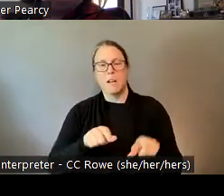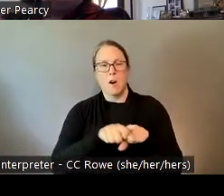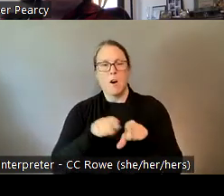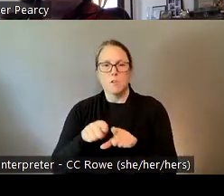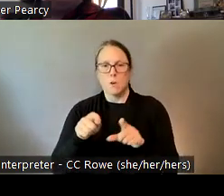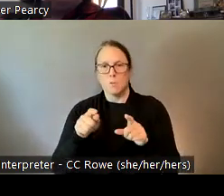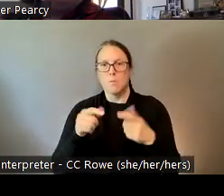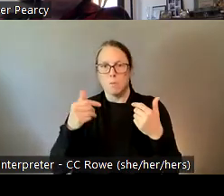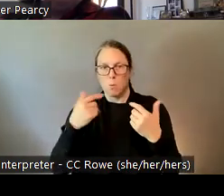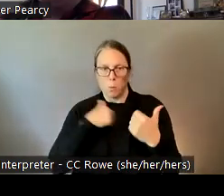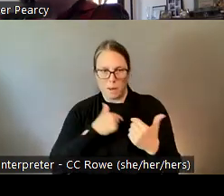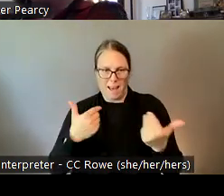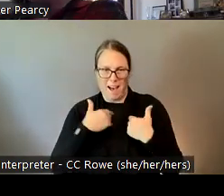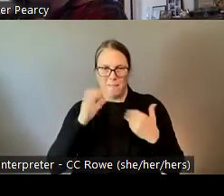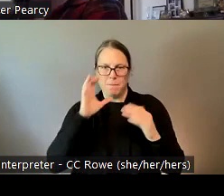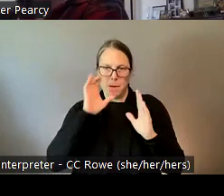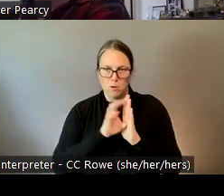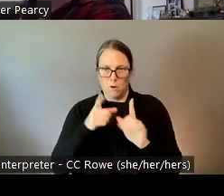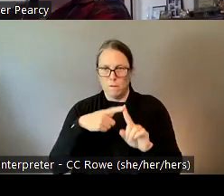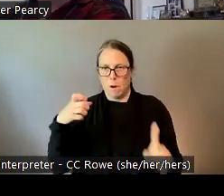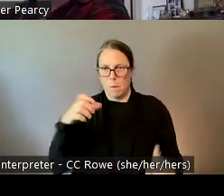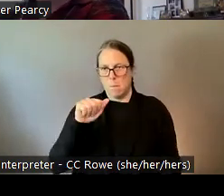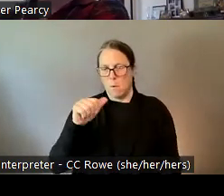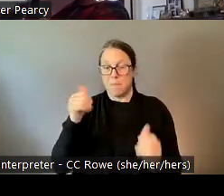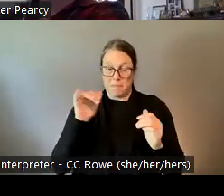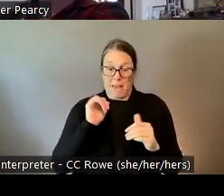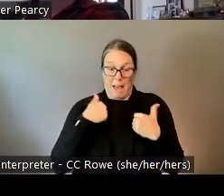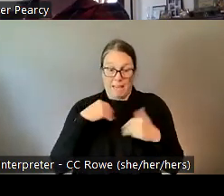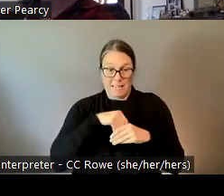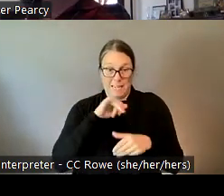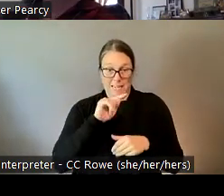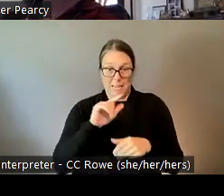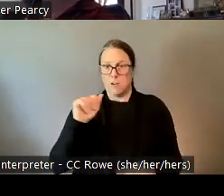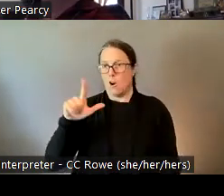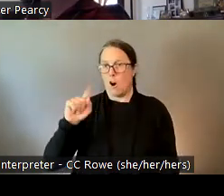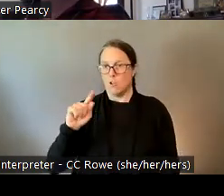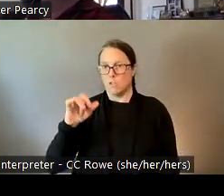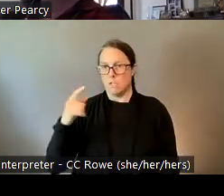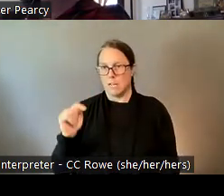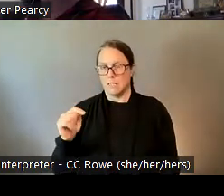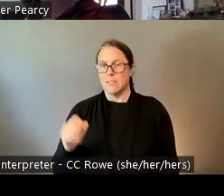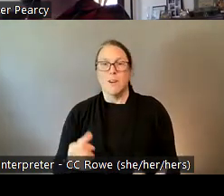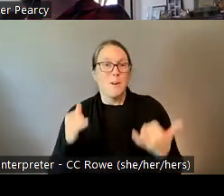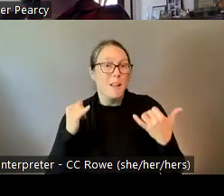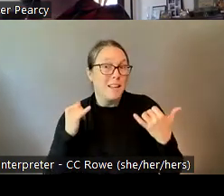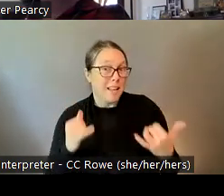So I'm gonna go back now to the PowerPoint and hopefully this time it'll show just the PowerPoint.